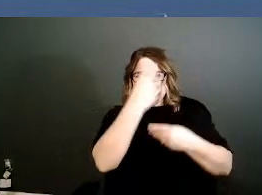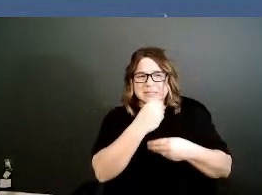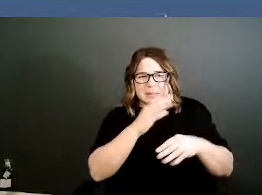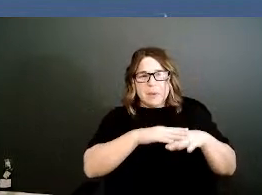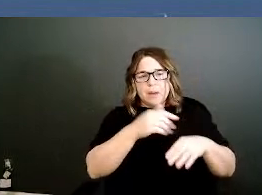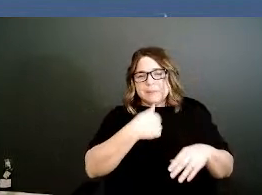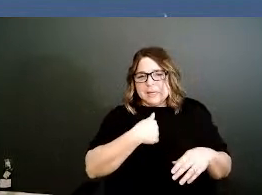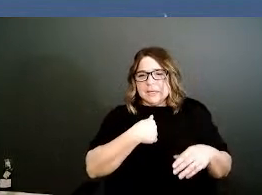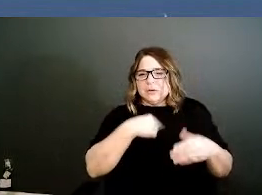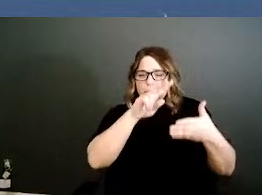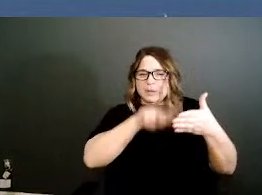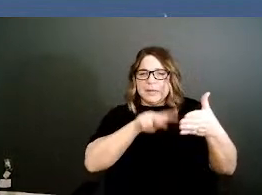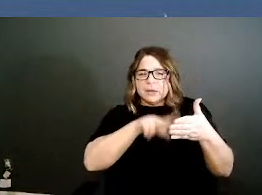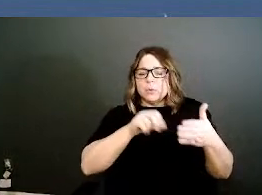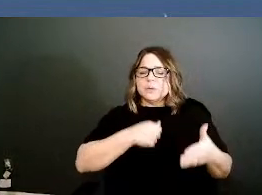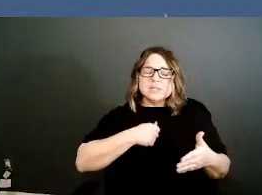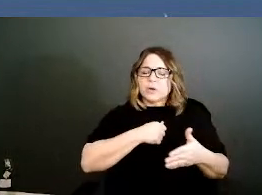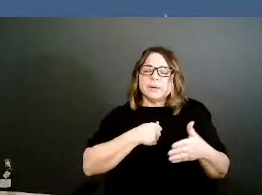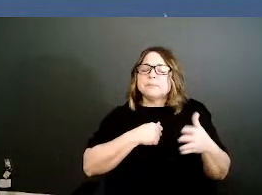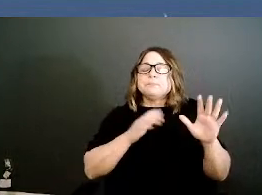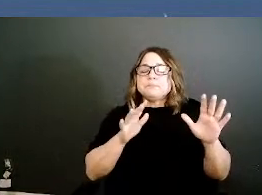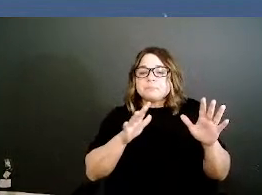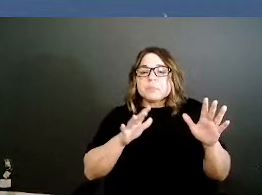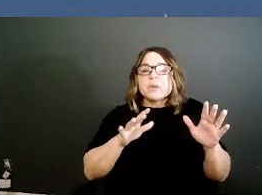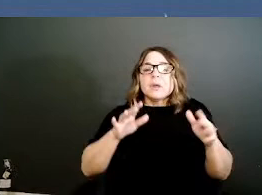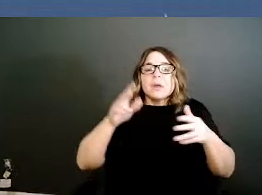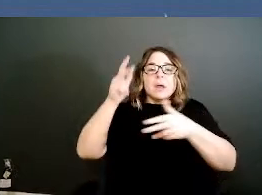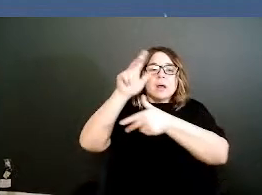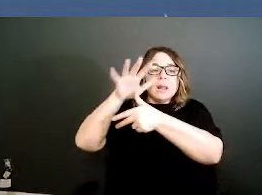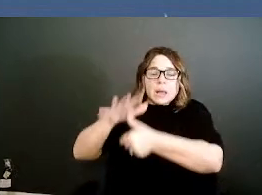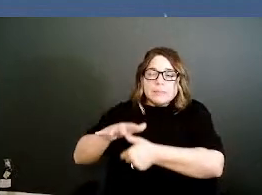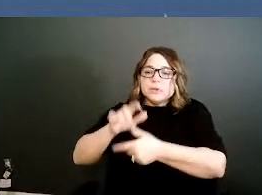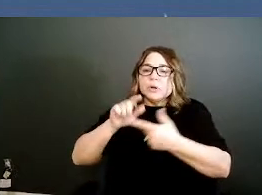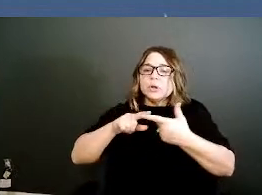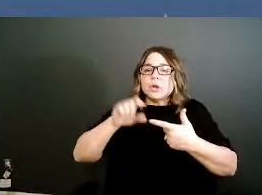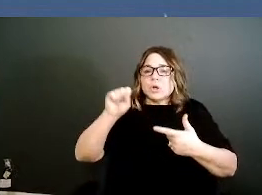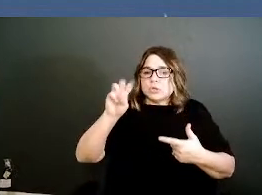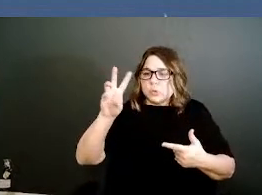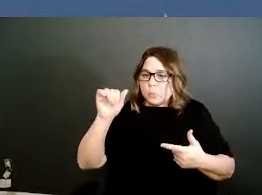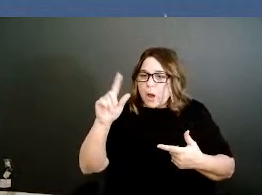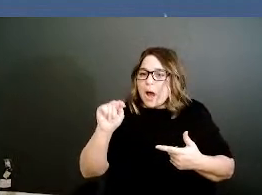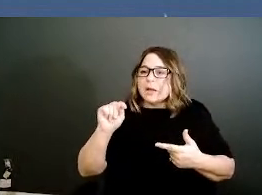MASS INCARCERATION AND CONTINUED THE LEGACY OF POLICE FUNDING. IT FAILED TO ADDRESS THE ROOT CAUSE OF THE CRIME AND